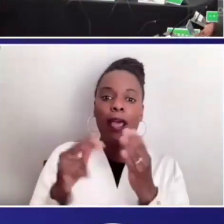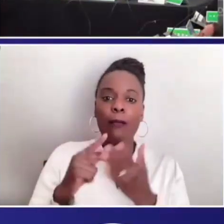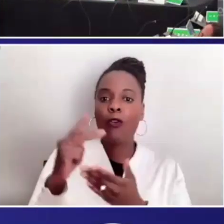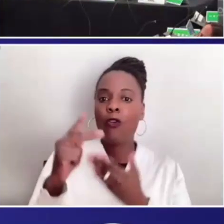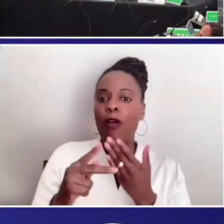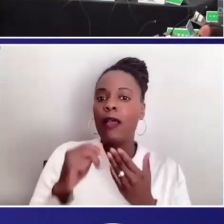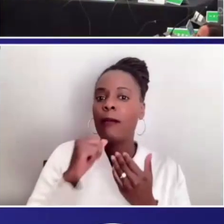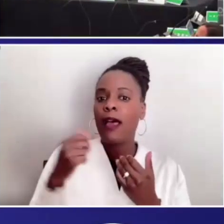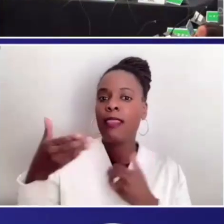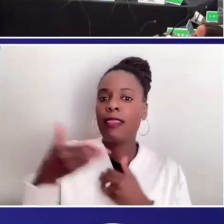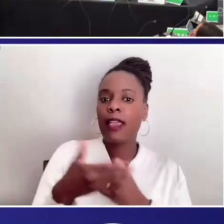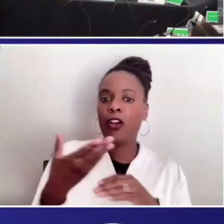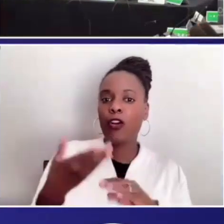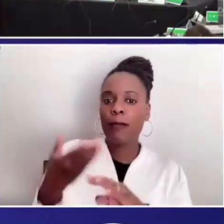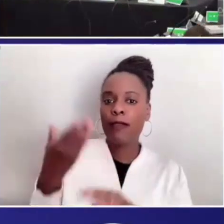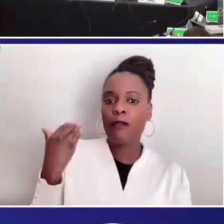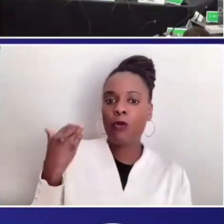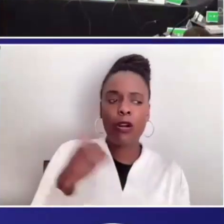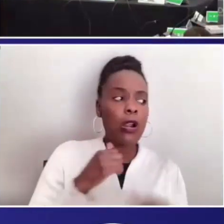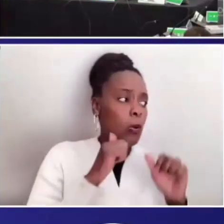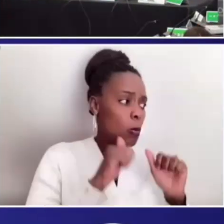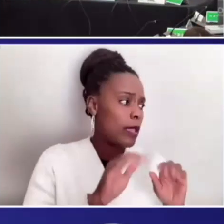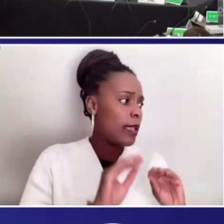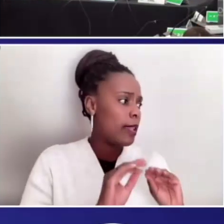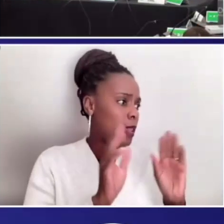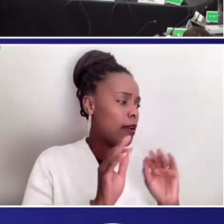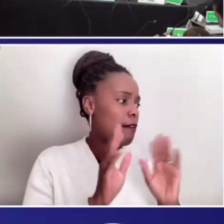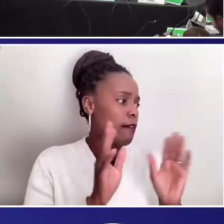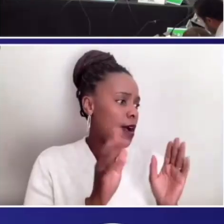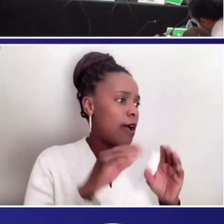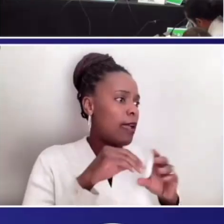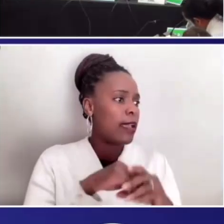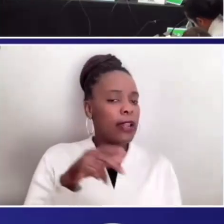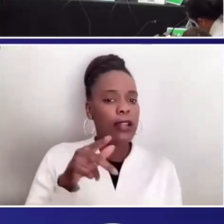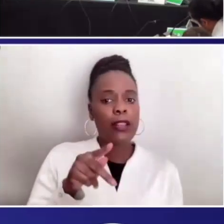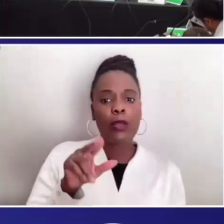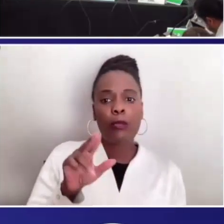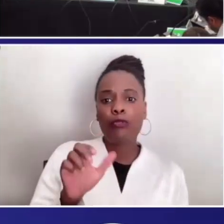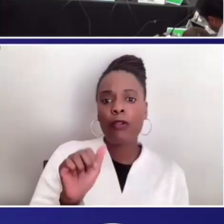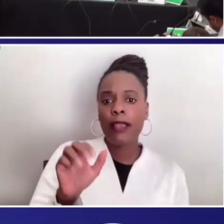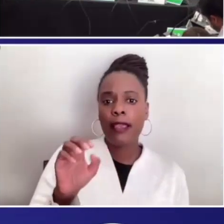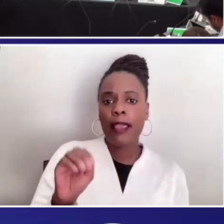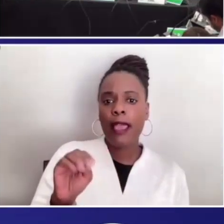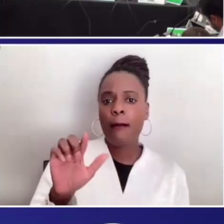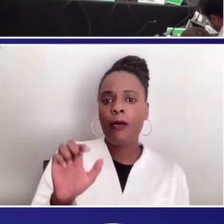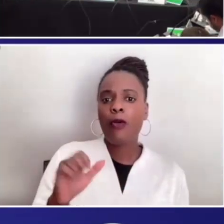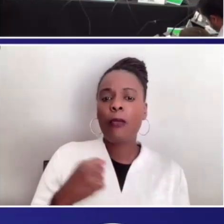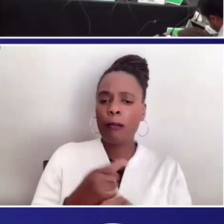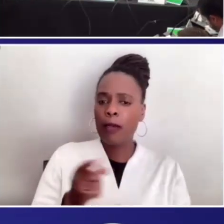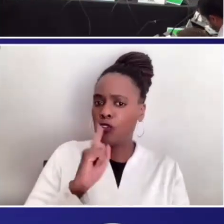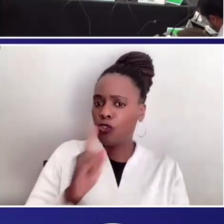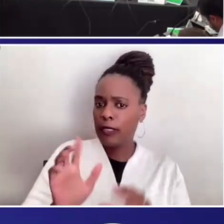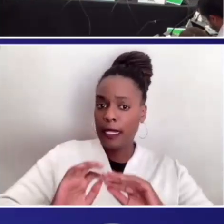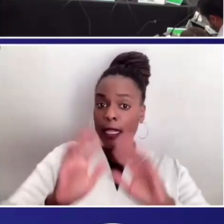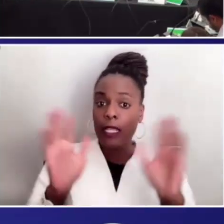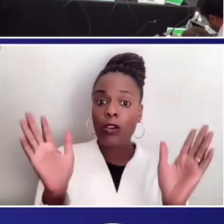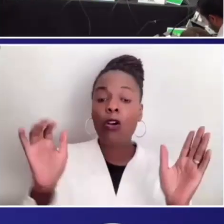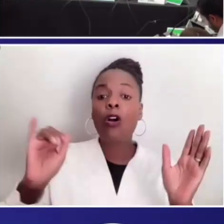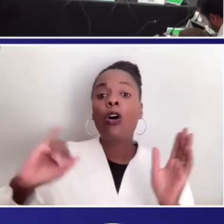We could clarify it for sure in the preamble and make it inherently clear. And we can take that back to see if --